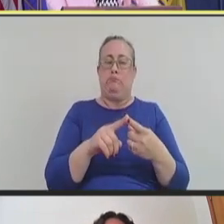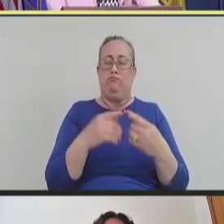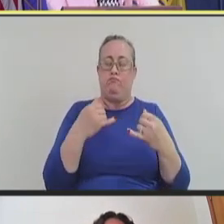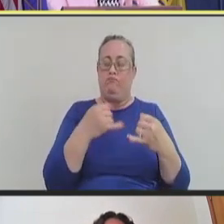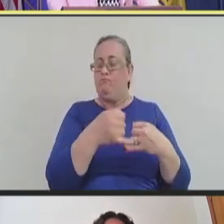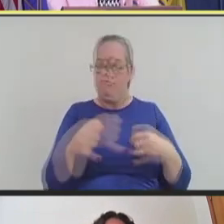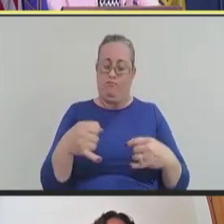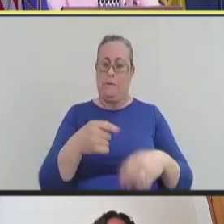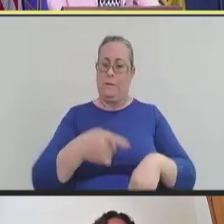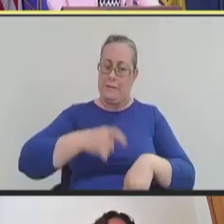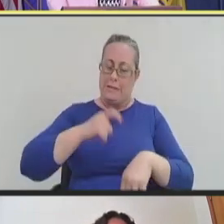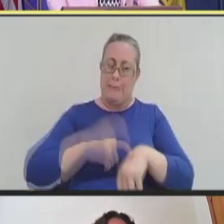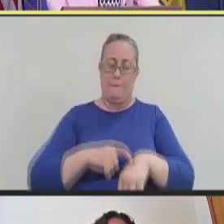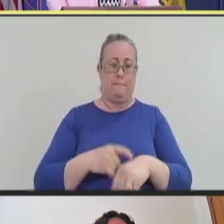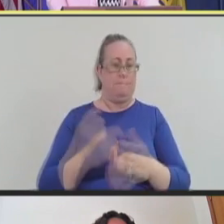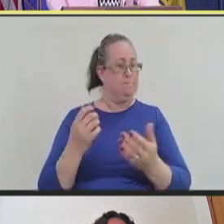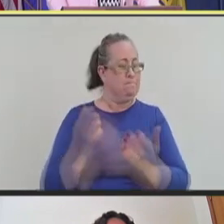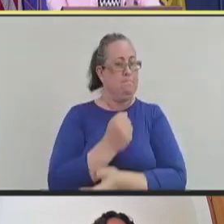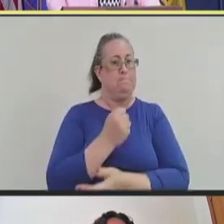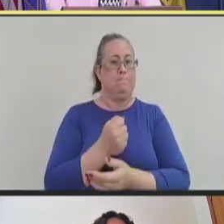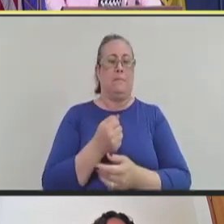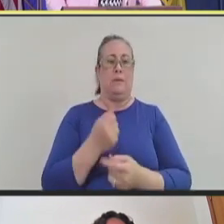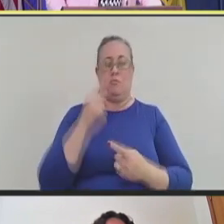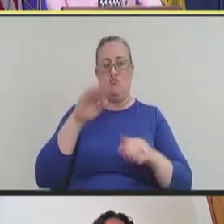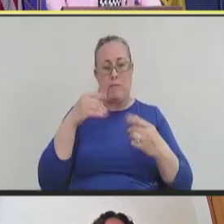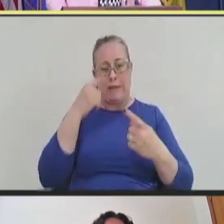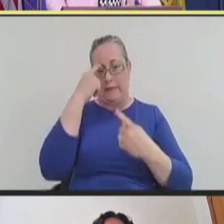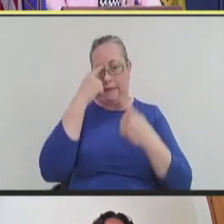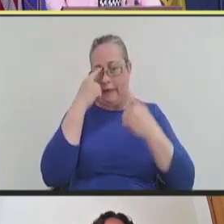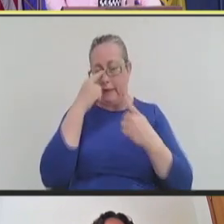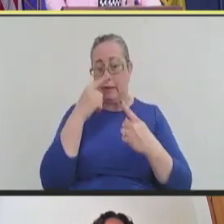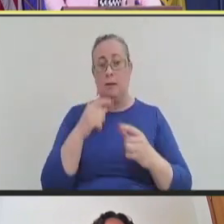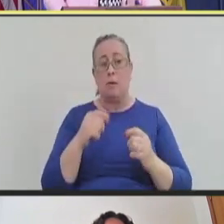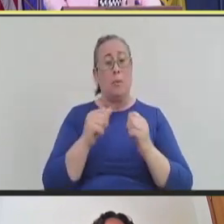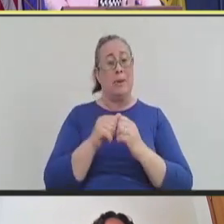"It's time to stop. It's time to rethink this." So, with that, I will say